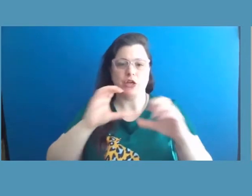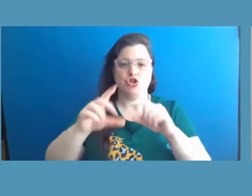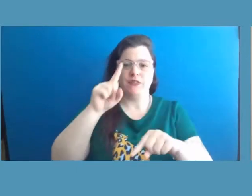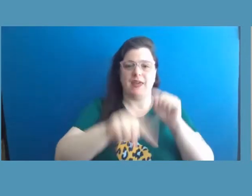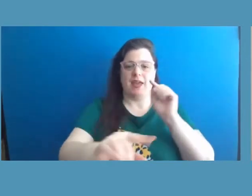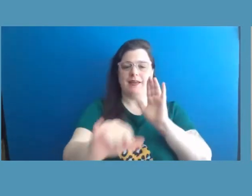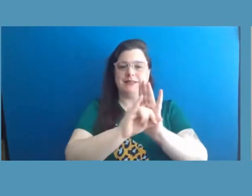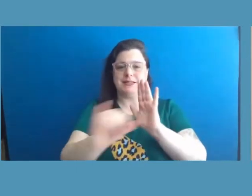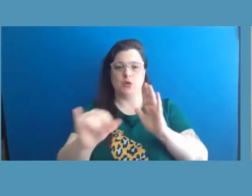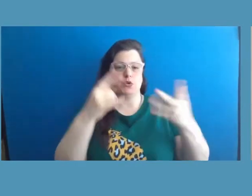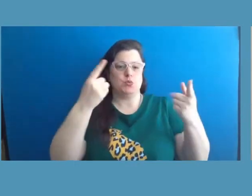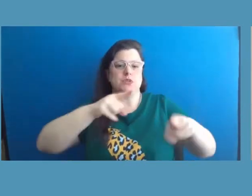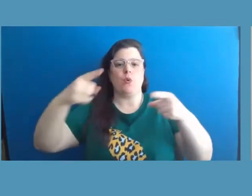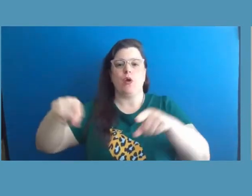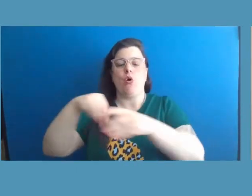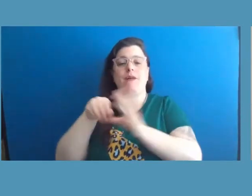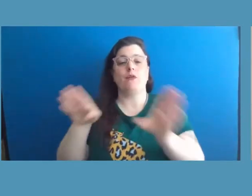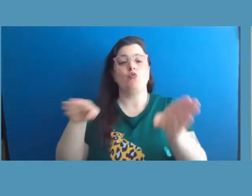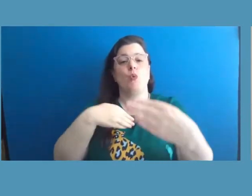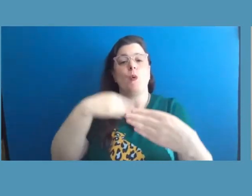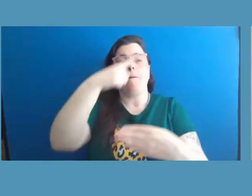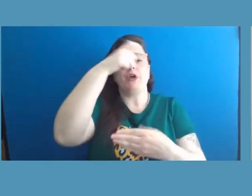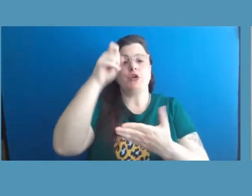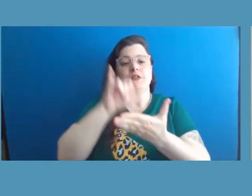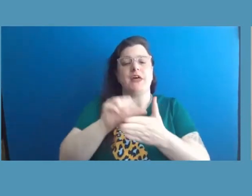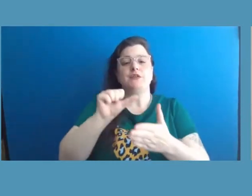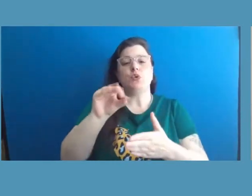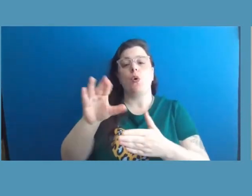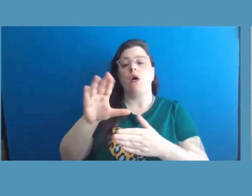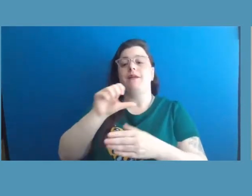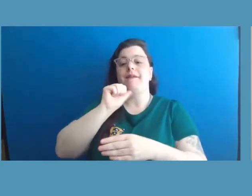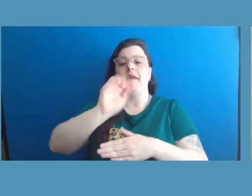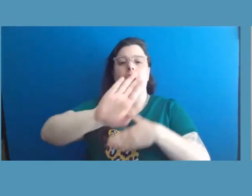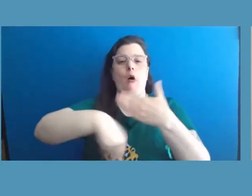cannot identify the communication that is being presented to them and what is going